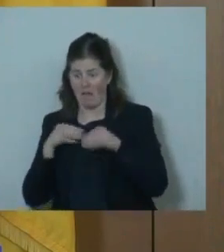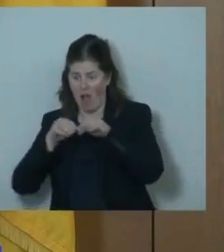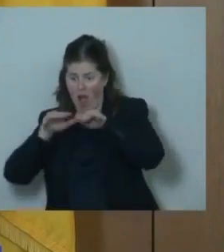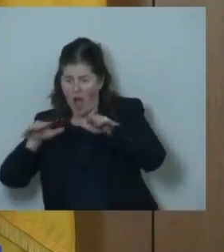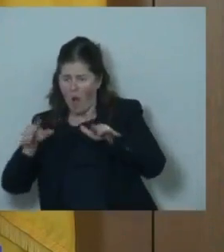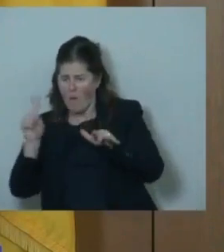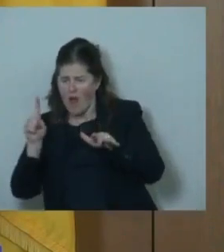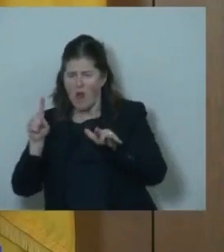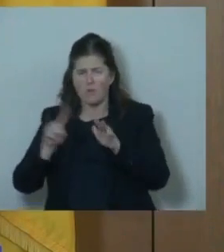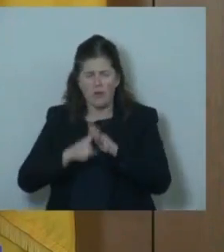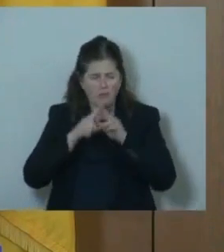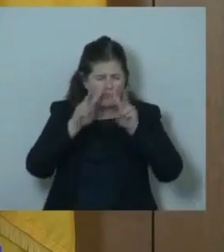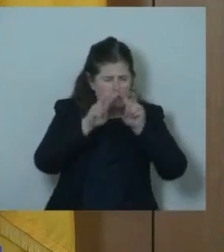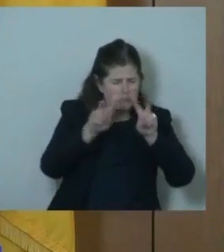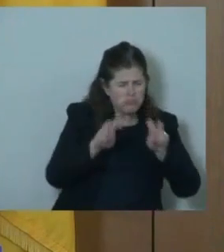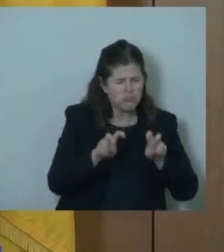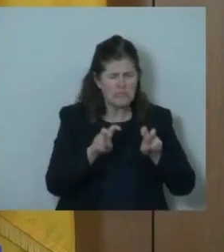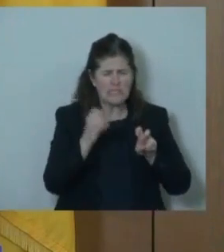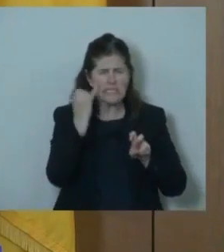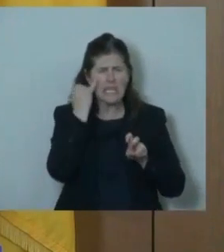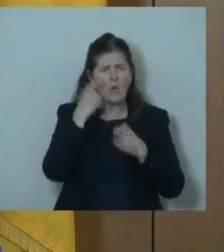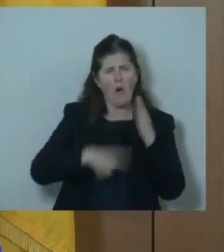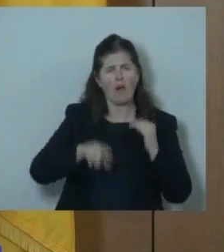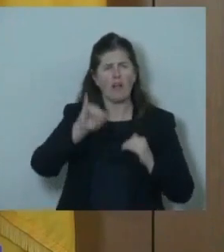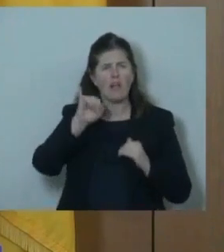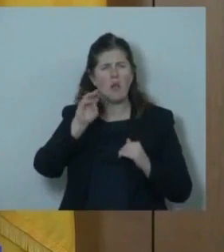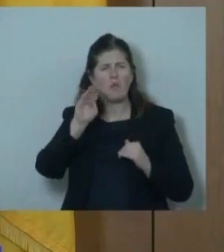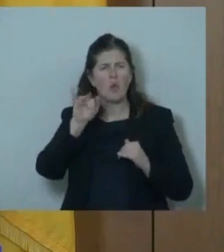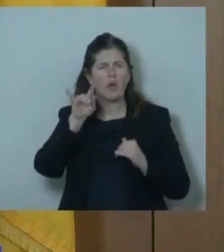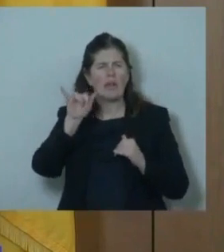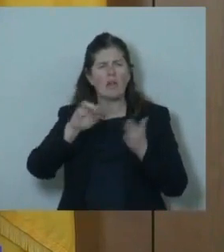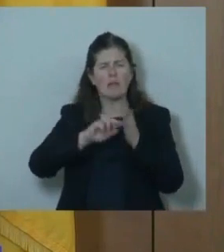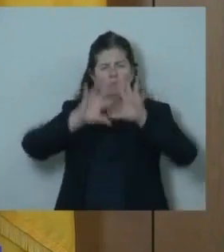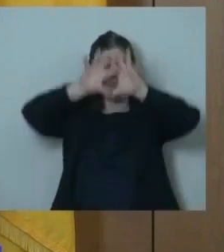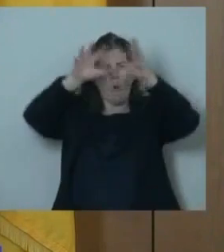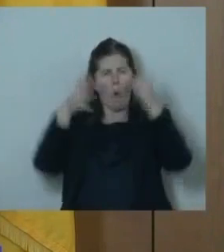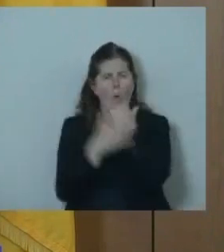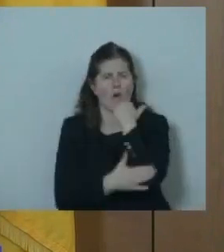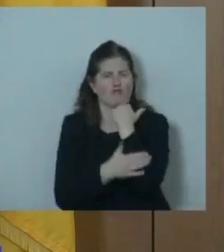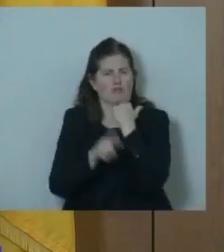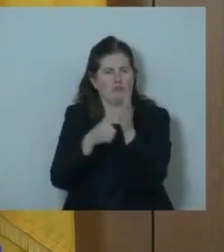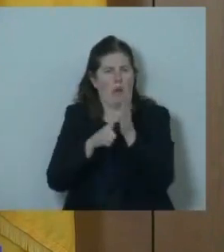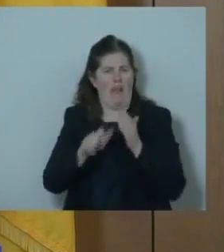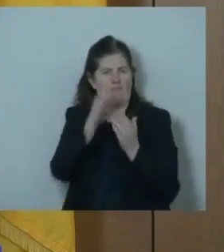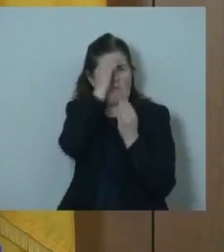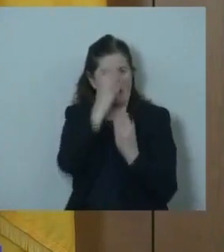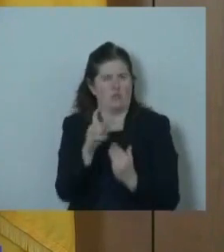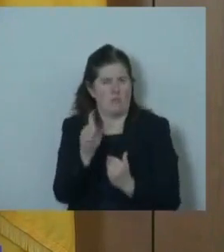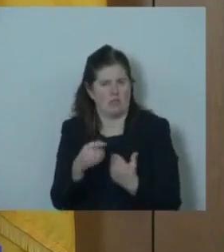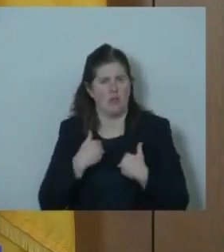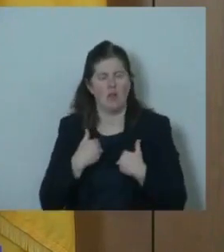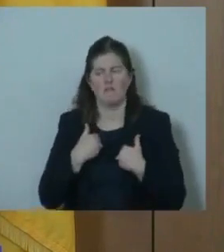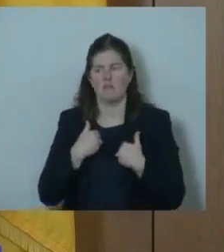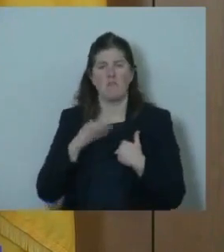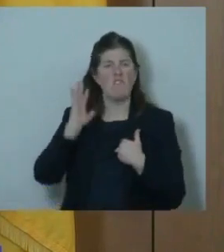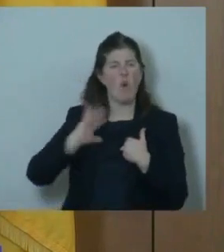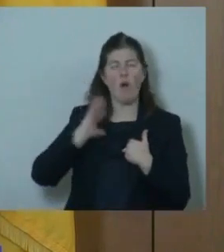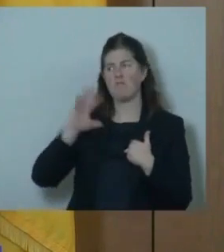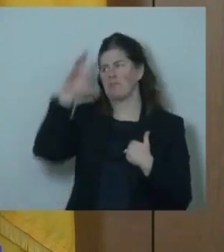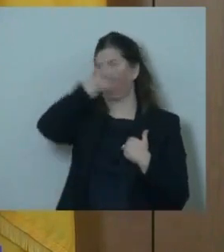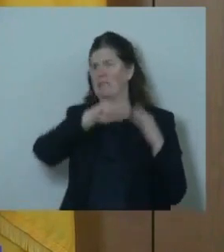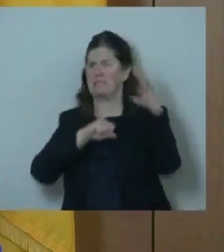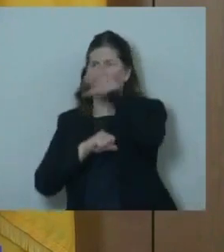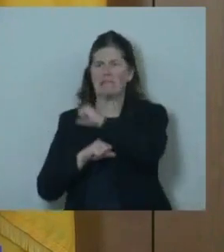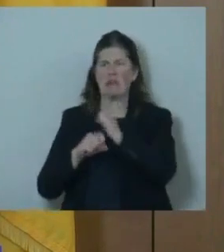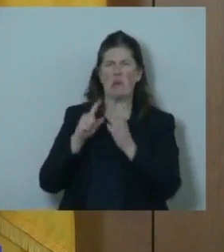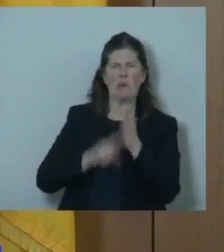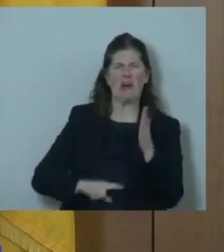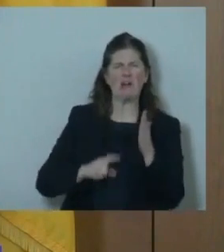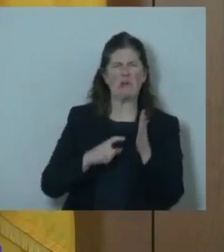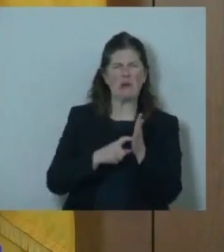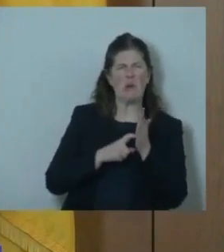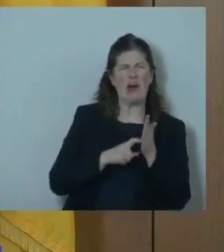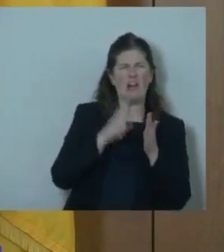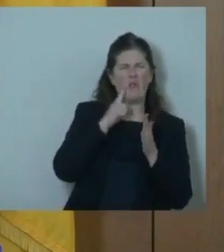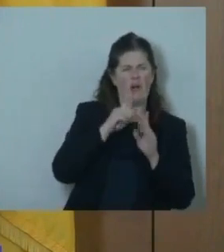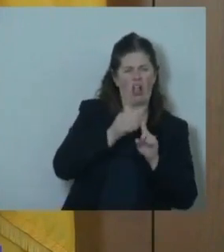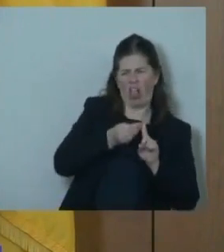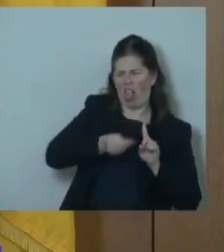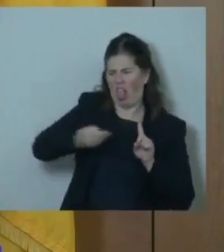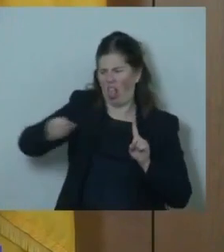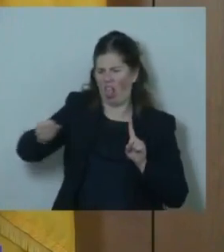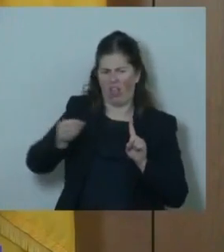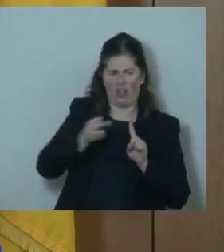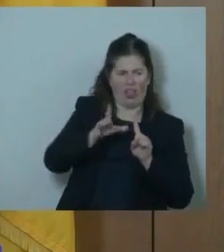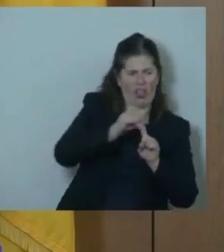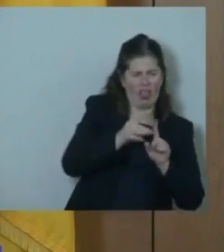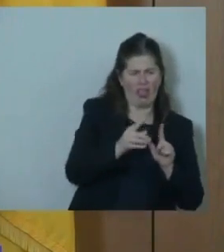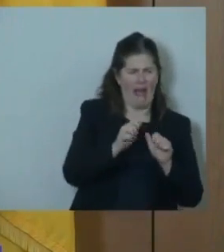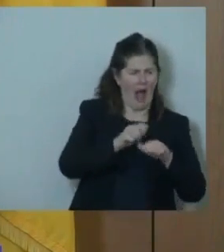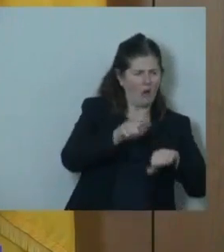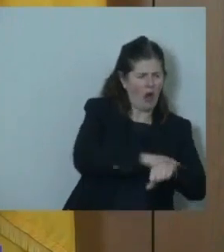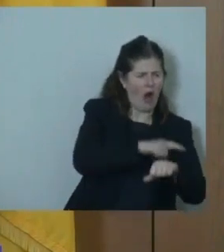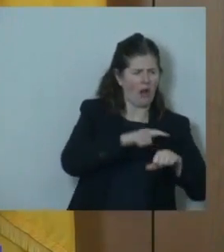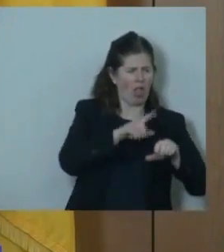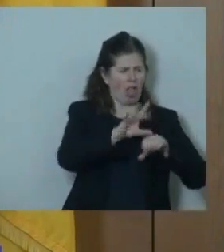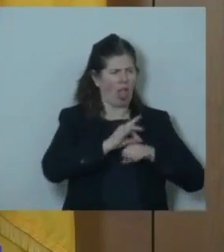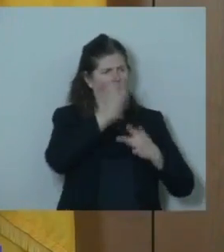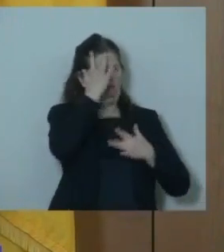THAT GIVES YOU SOME INFORMATION SO WE CAN FIGURE OUT HOW PREVALENT IT IS, WHERE IT WAS AND WE CAN START TO LOOK AT IMMUNITY FACTORS, WHICH IS DATE THE ENTIRE COUNTRY NEEDS.